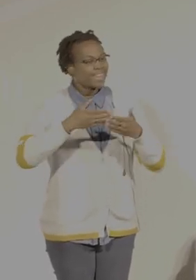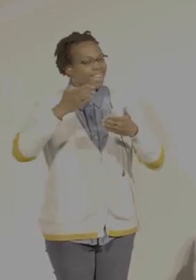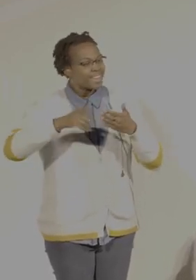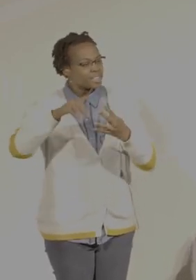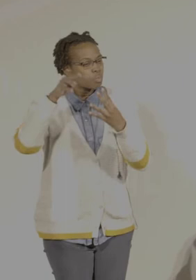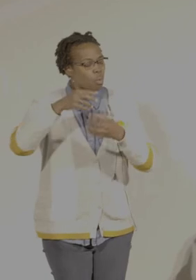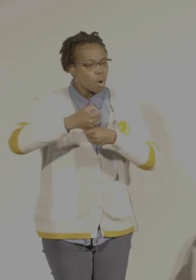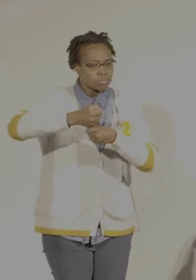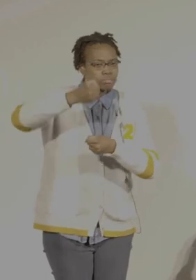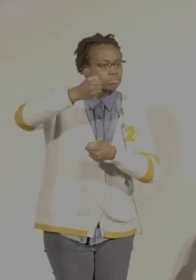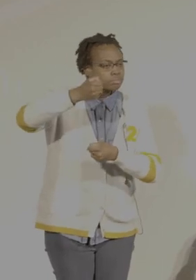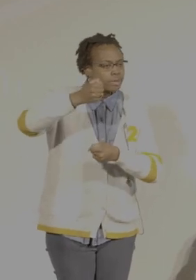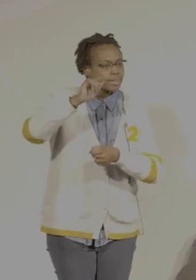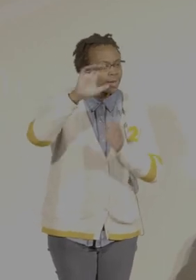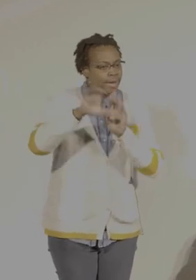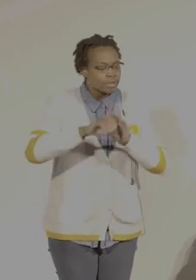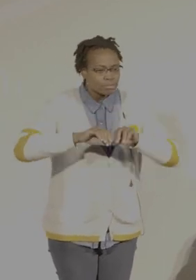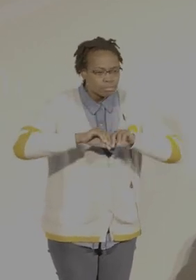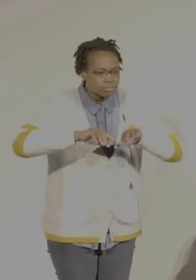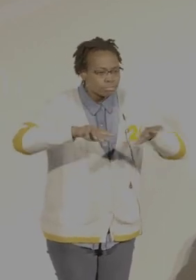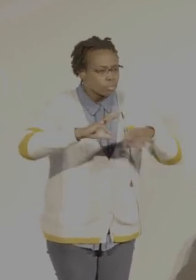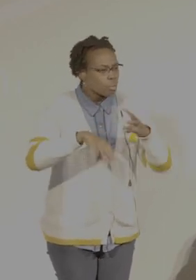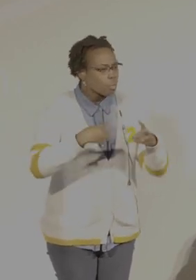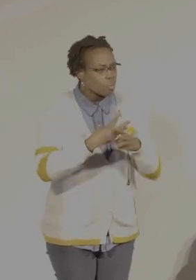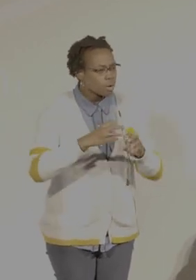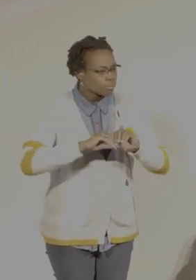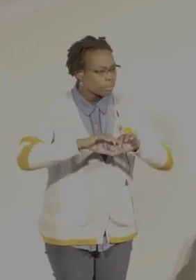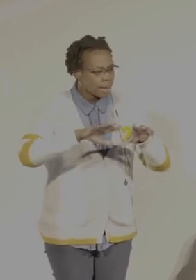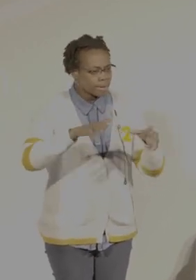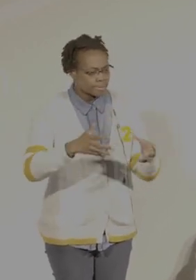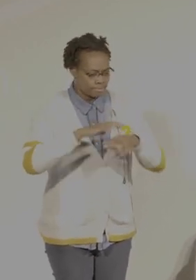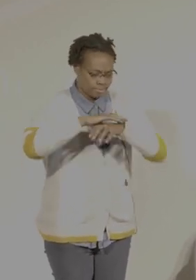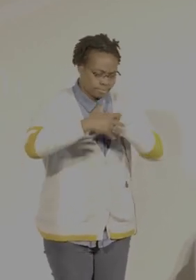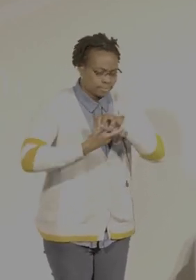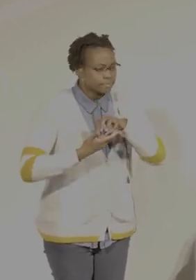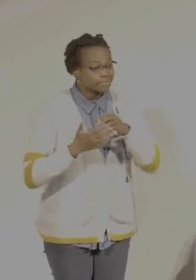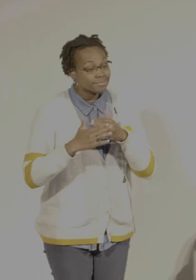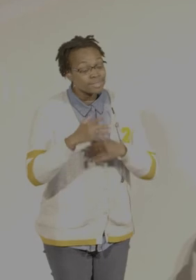And that image went across the entire world. But beyond that, Russian opinion polls must not